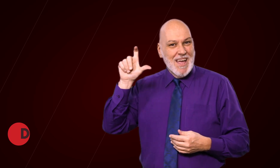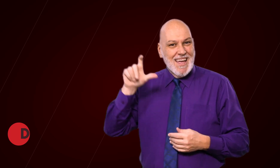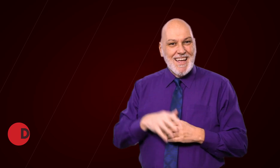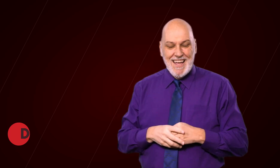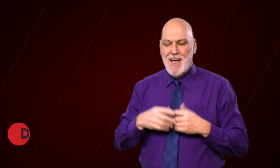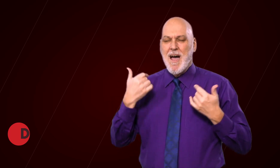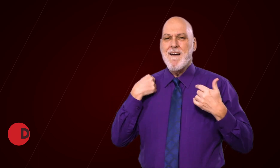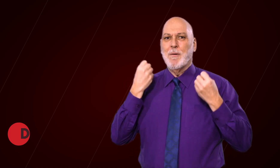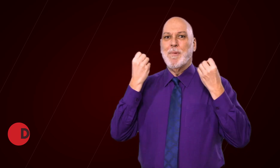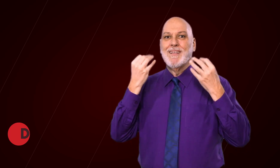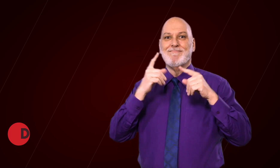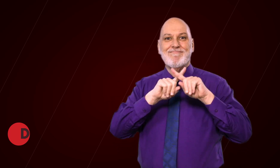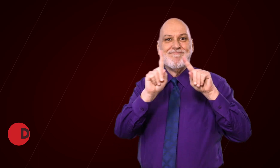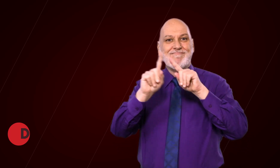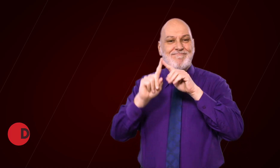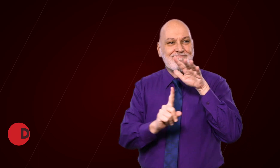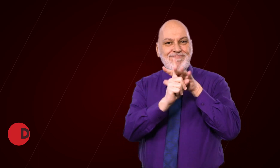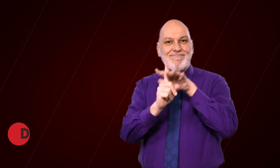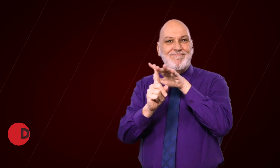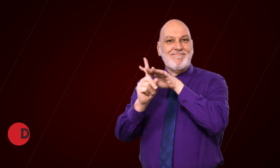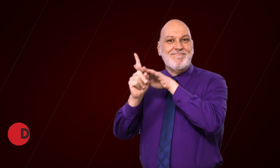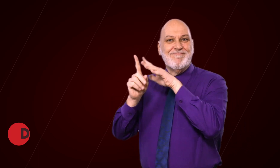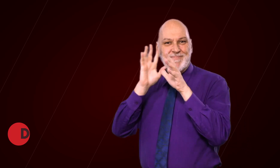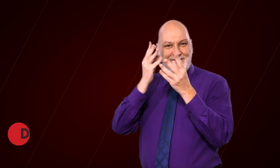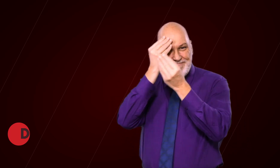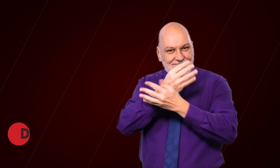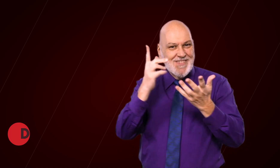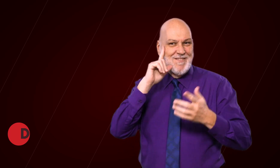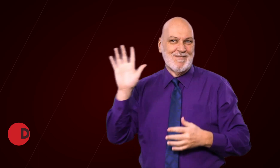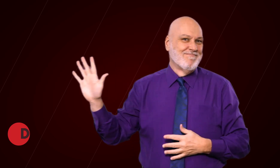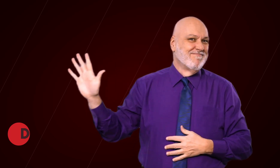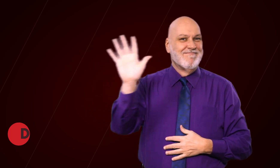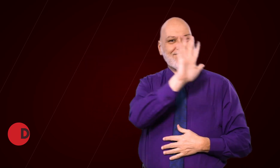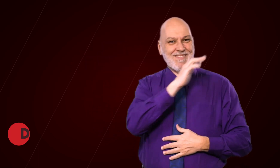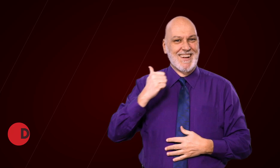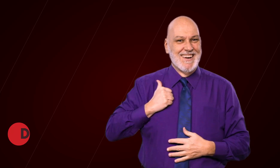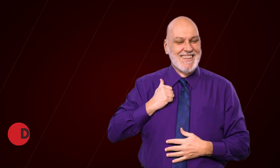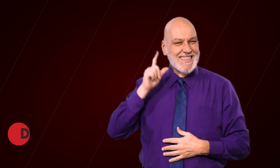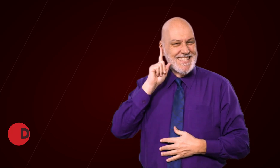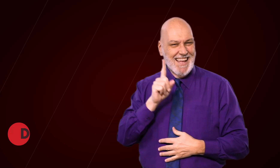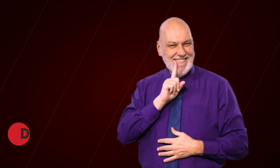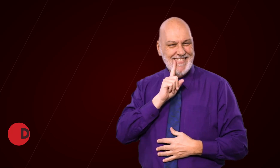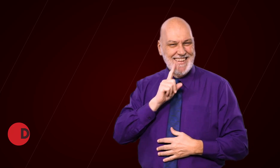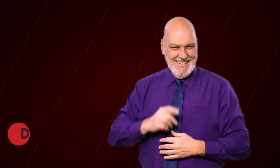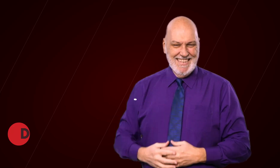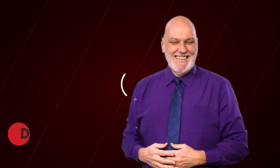Bringing alerts & news reports at intervals for all Deaf Canadians!